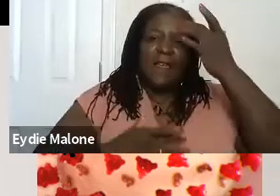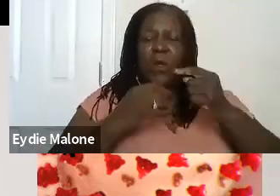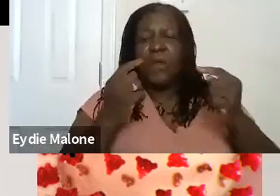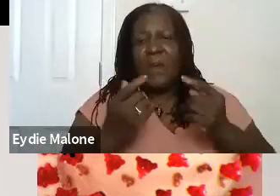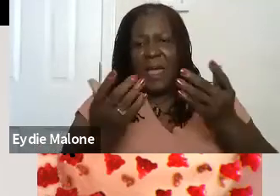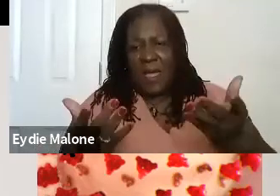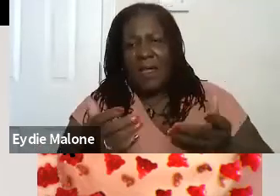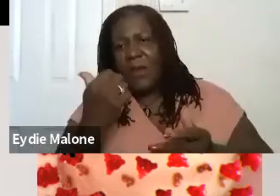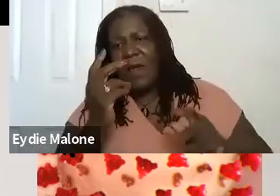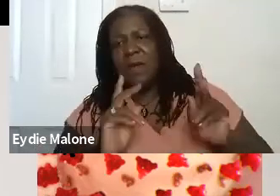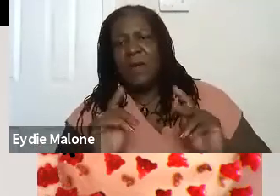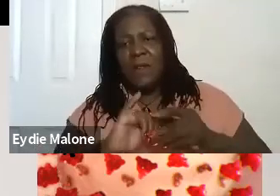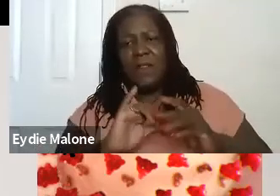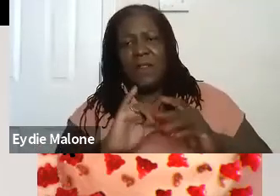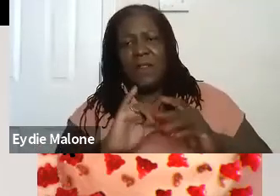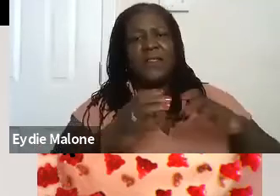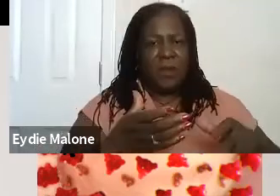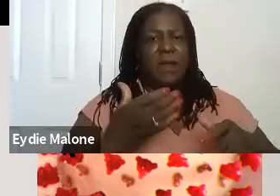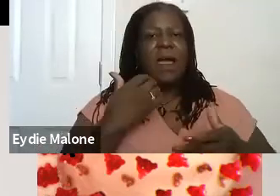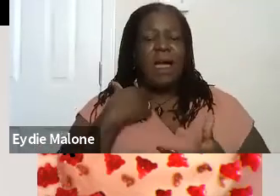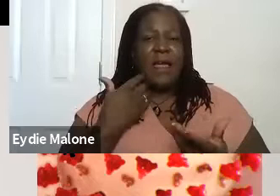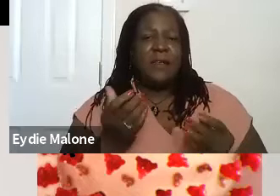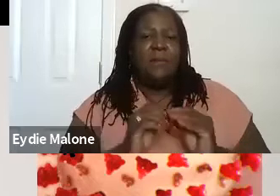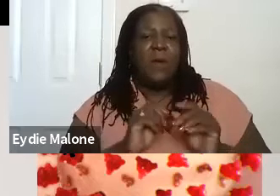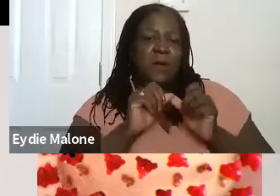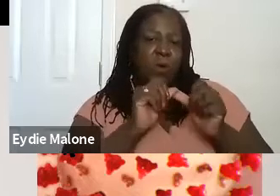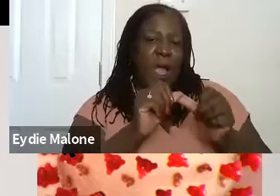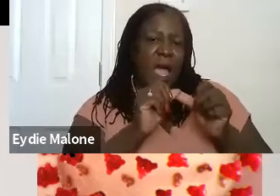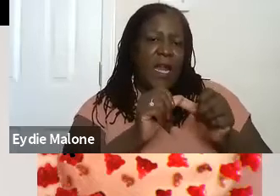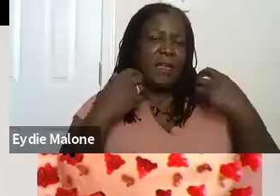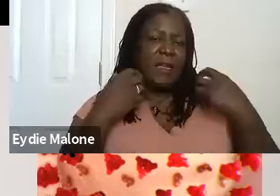This population, we know, does have more chronic health conditions, sometimes they live in